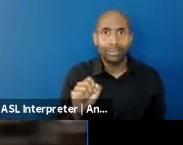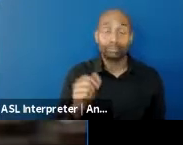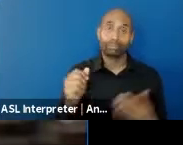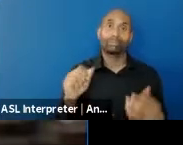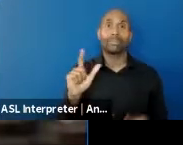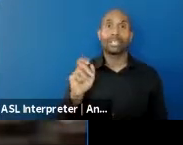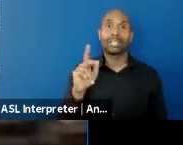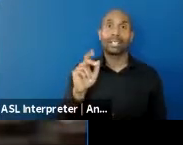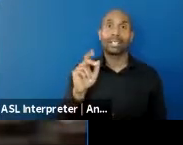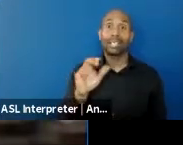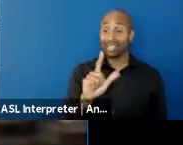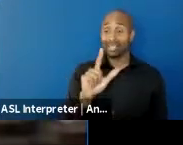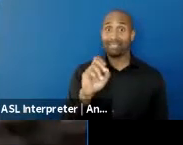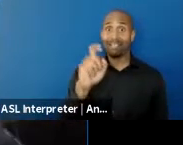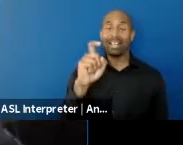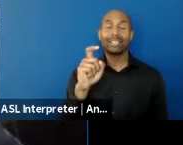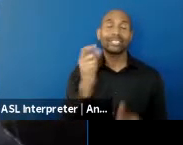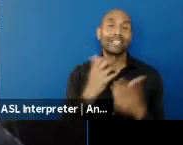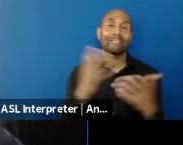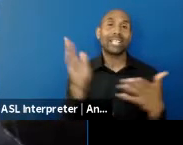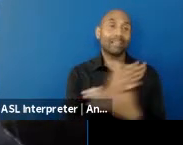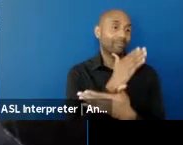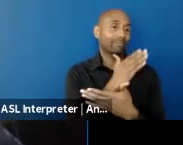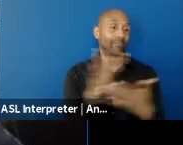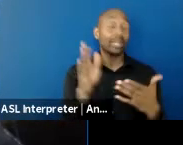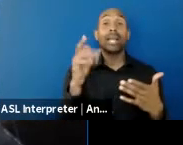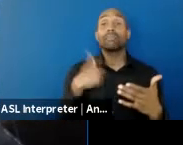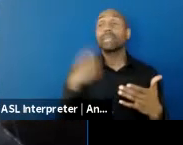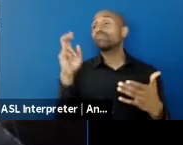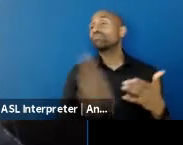Nothing I've seen can top it.